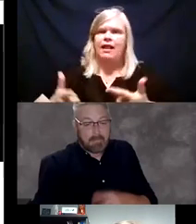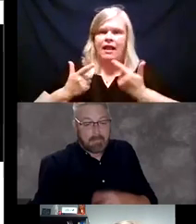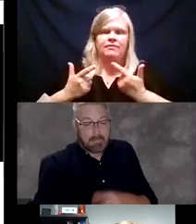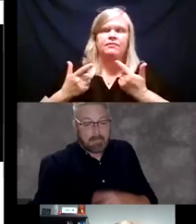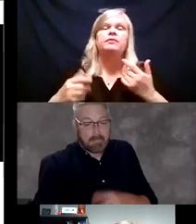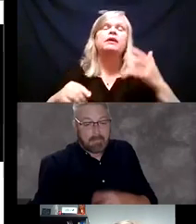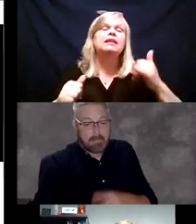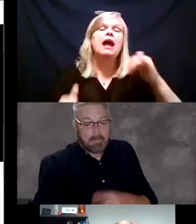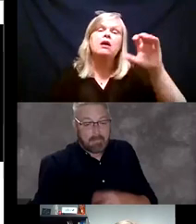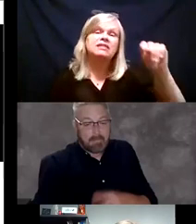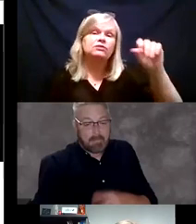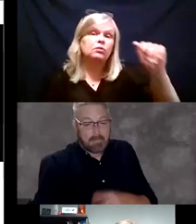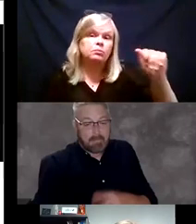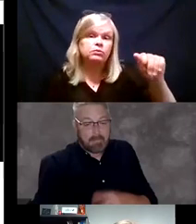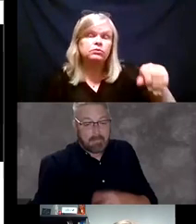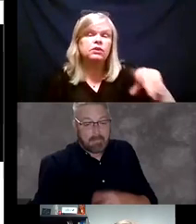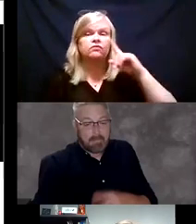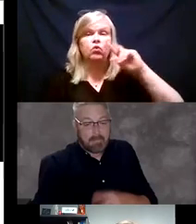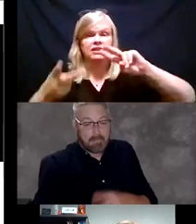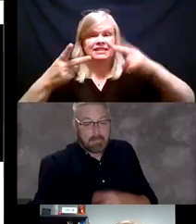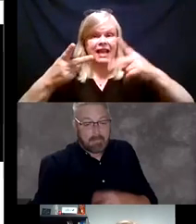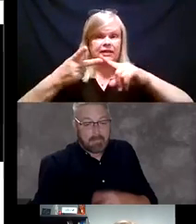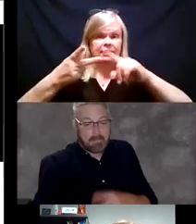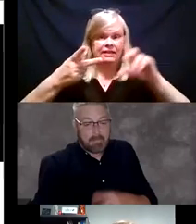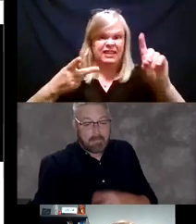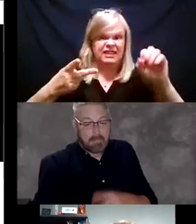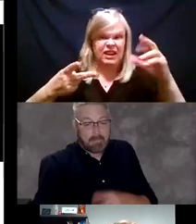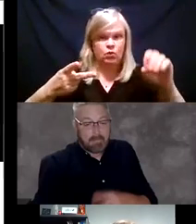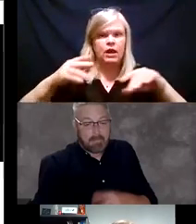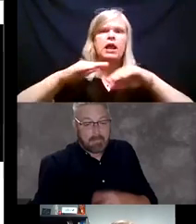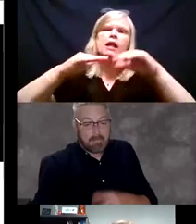DEGREE IS SLIGHTLY LESS SERIOUS THAN 1ST DEGREE.